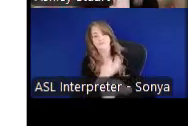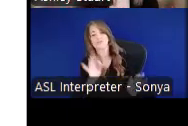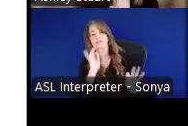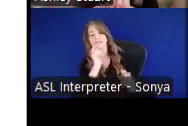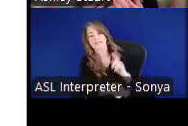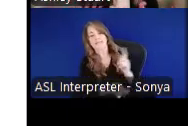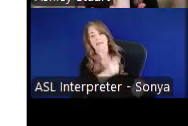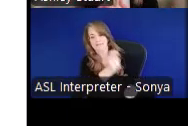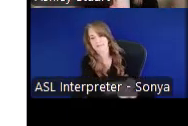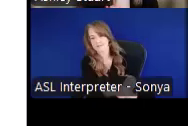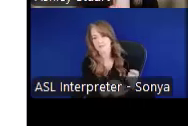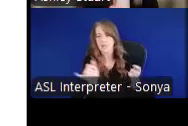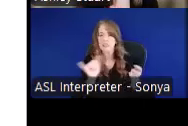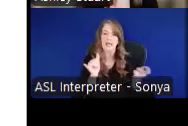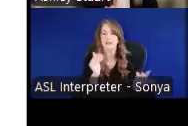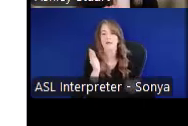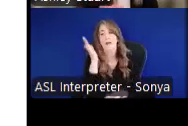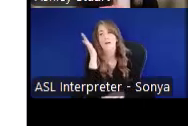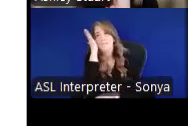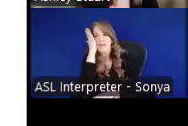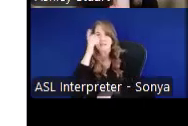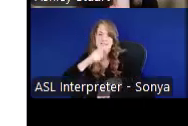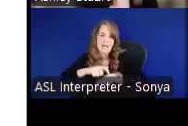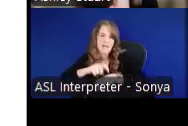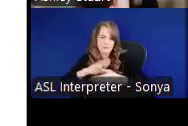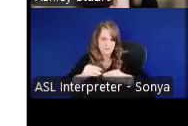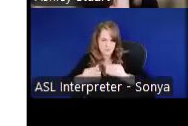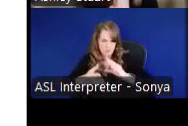know, a bedtime story, and getting to choose your own